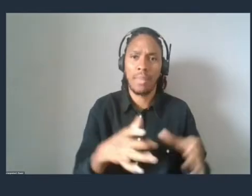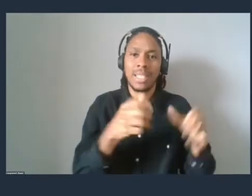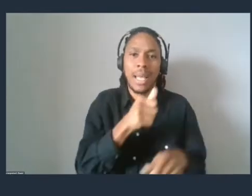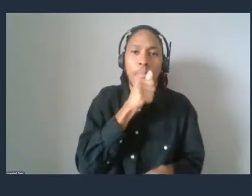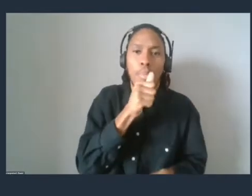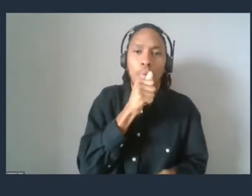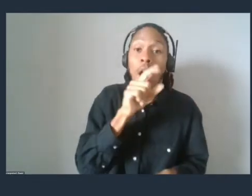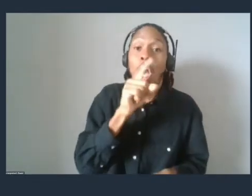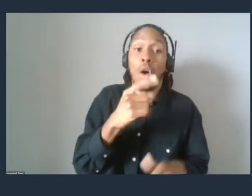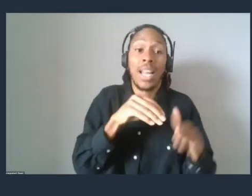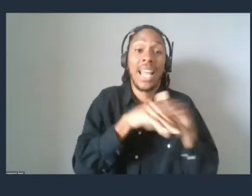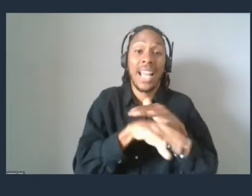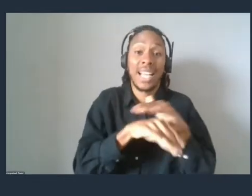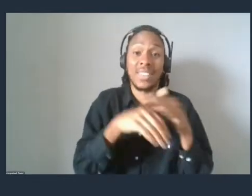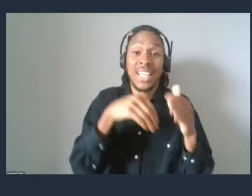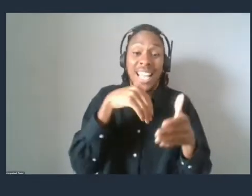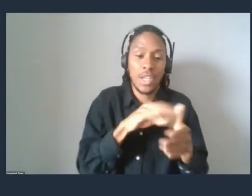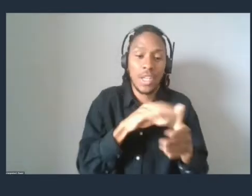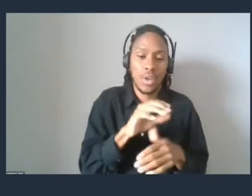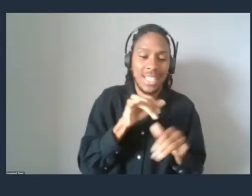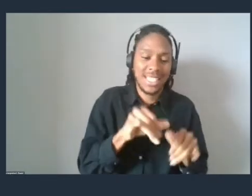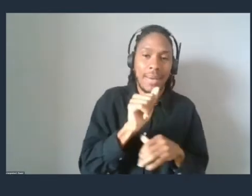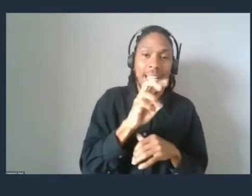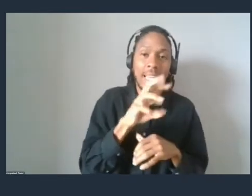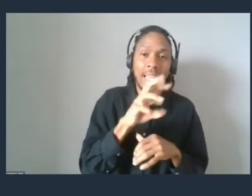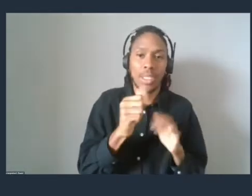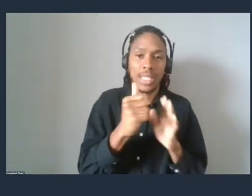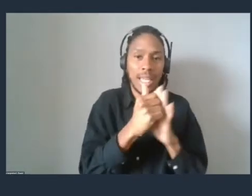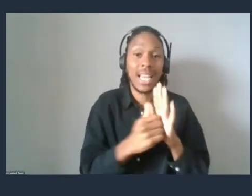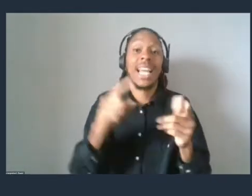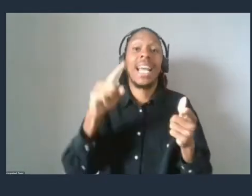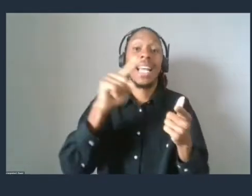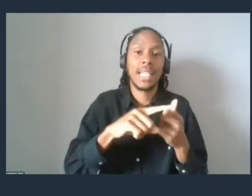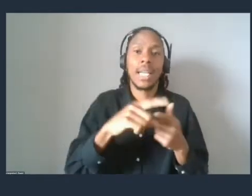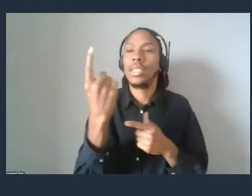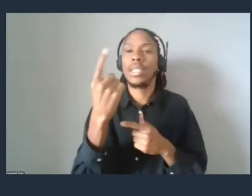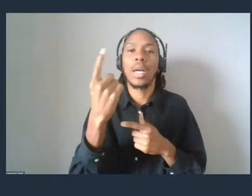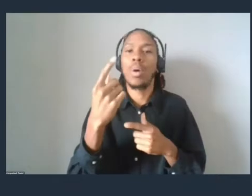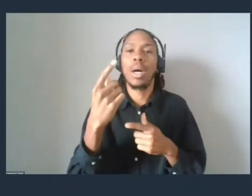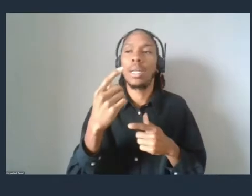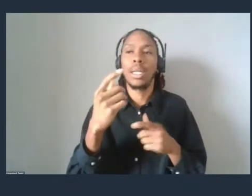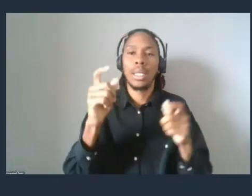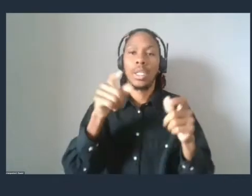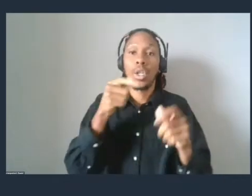within your same AWS account by default, until there's some sort of explicit configuration made to share it.